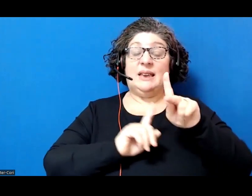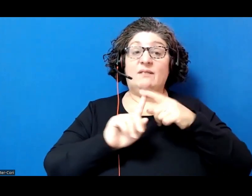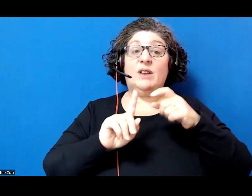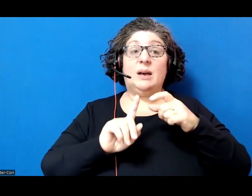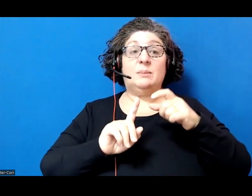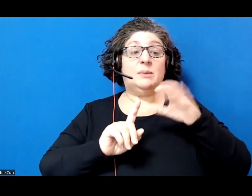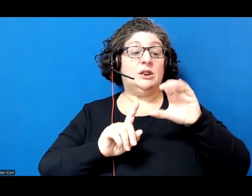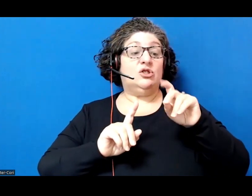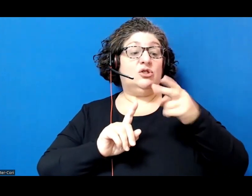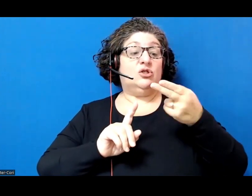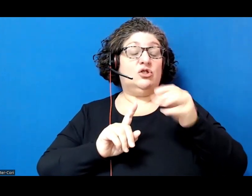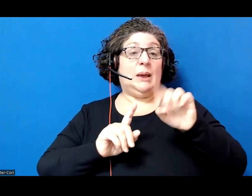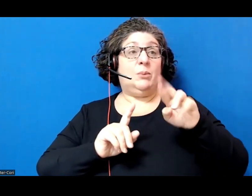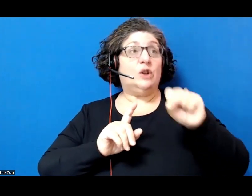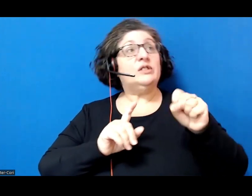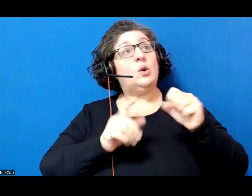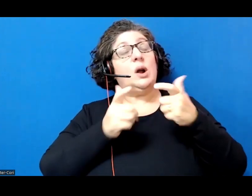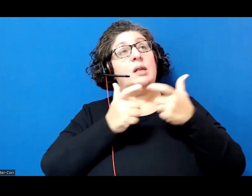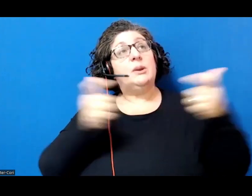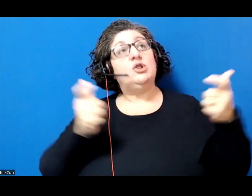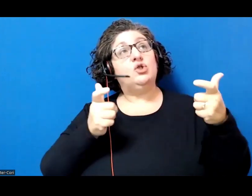and one of the majority justices, the conservative justices.